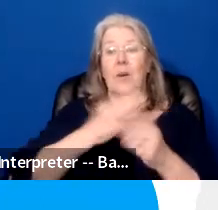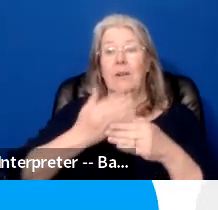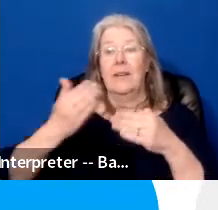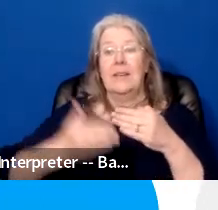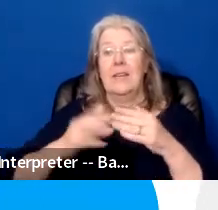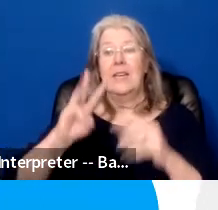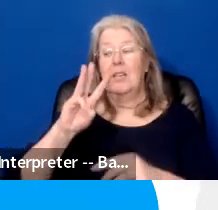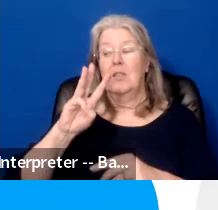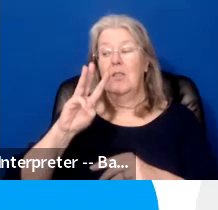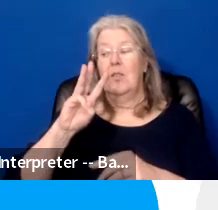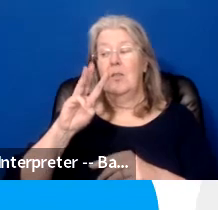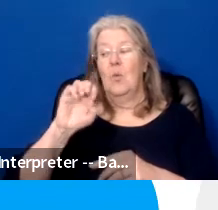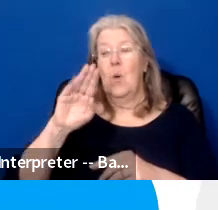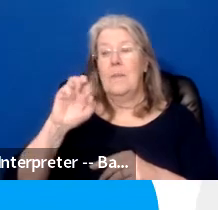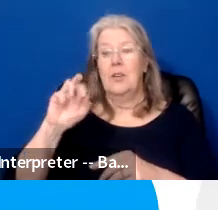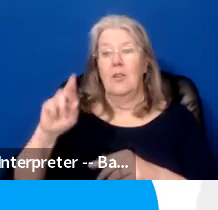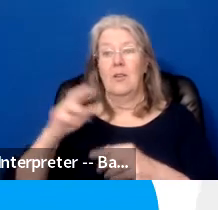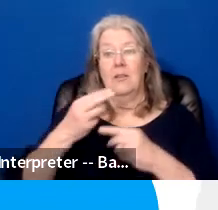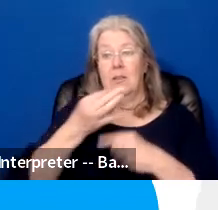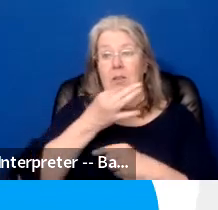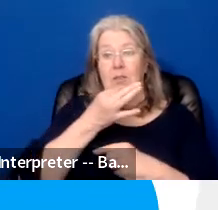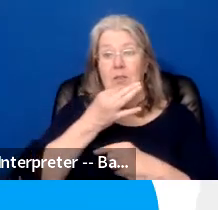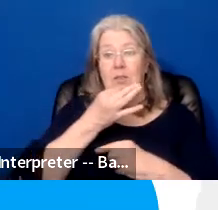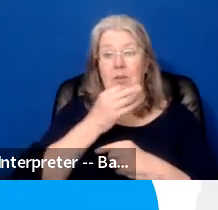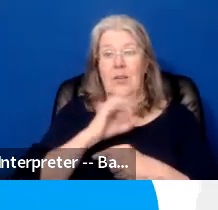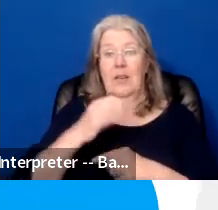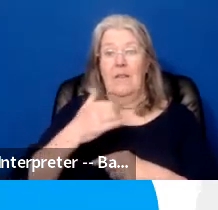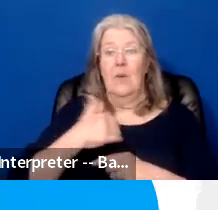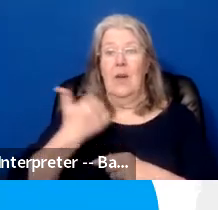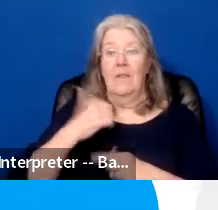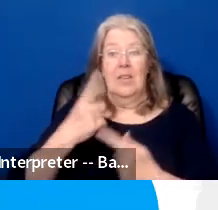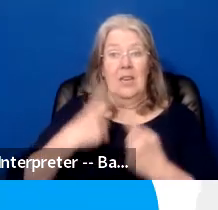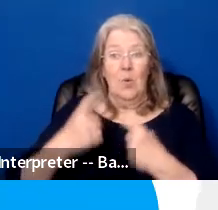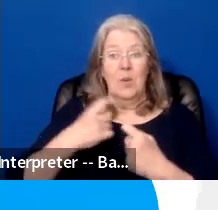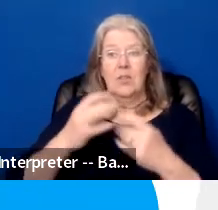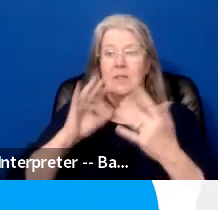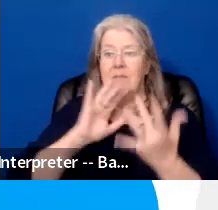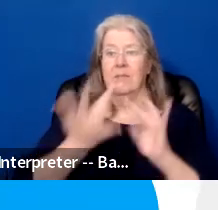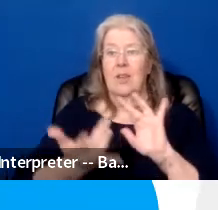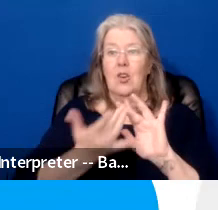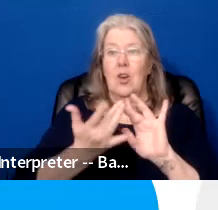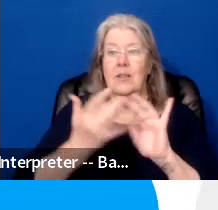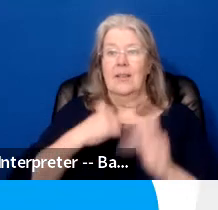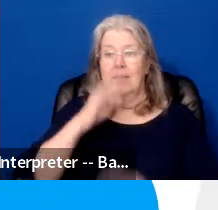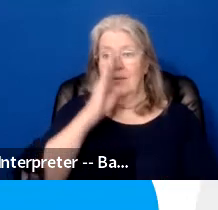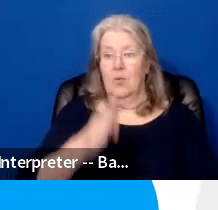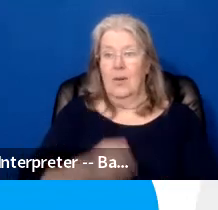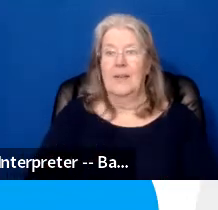here shortly, if you have any questions don't hesitate to contact us.